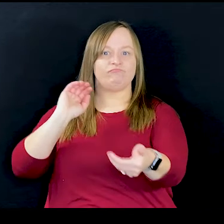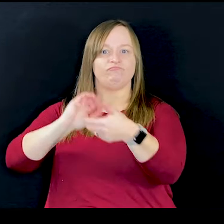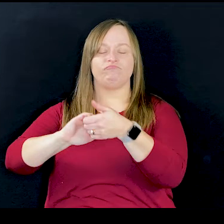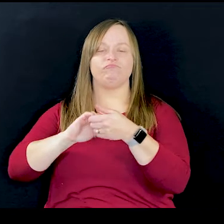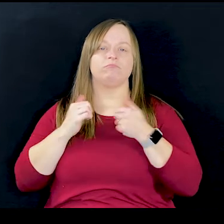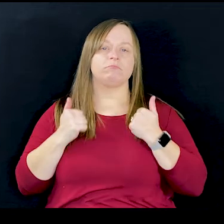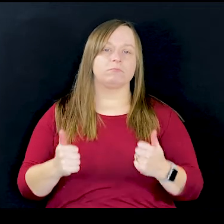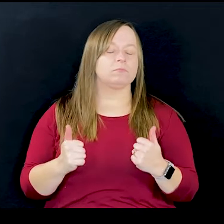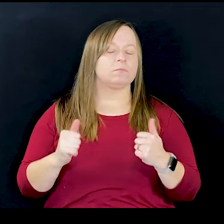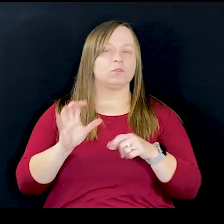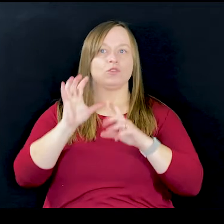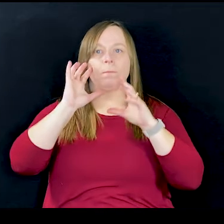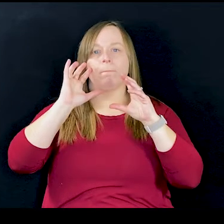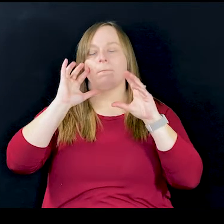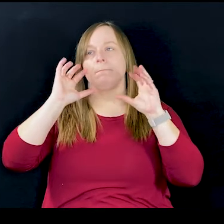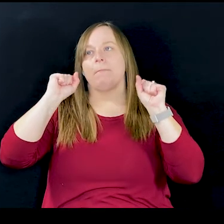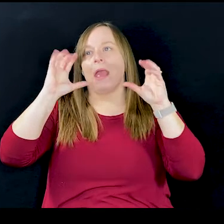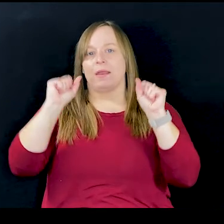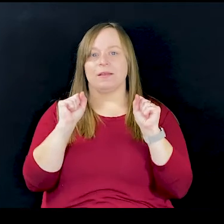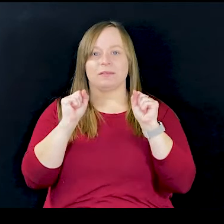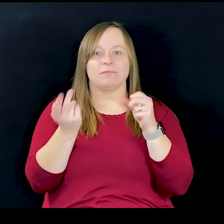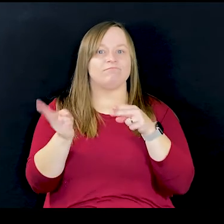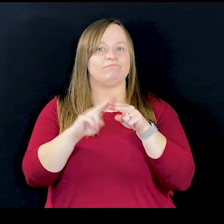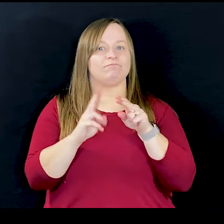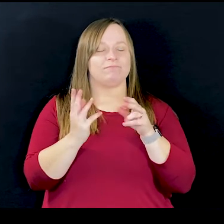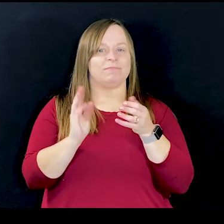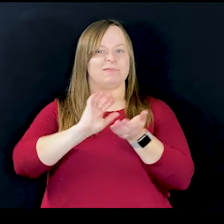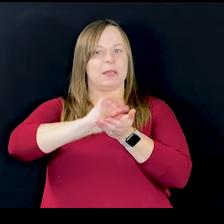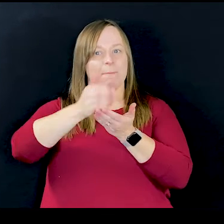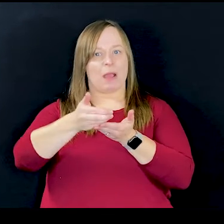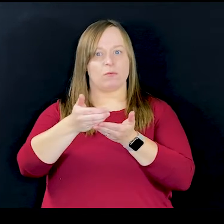has been a tremendous uptick on the amount